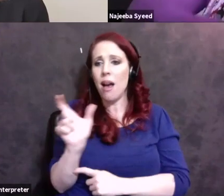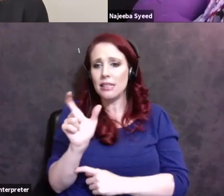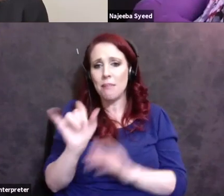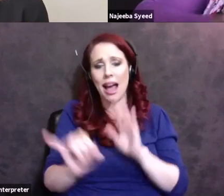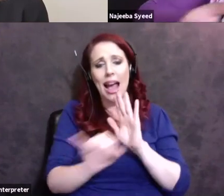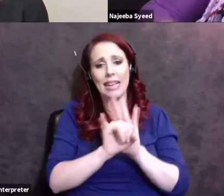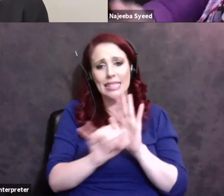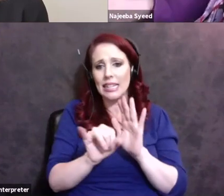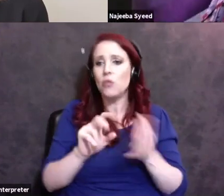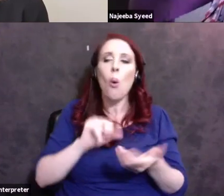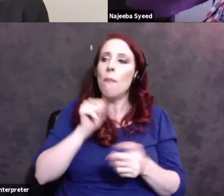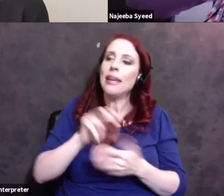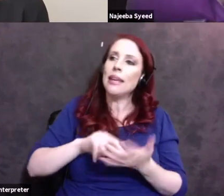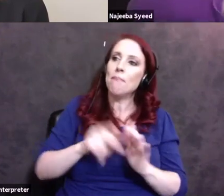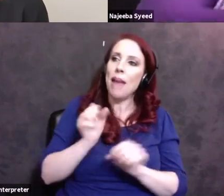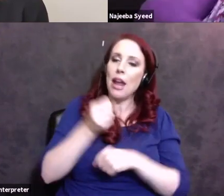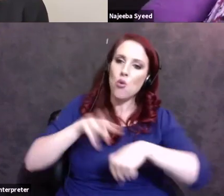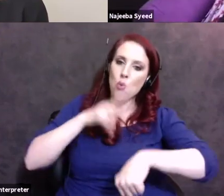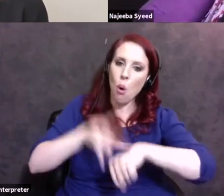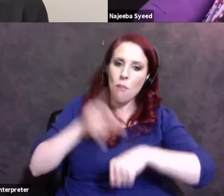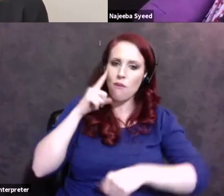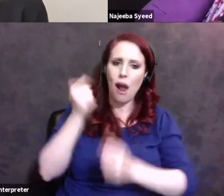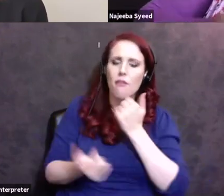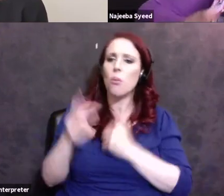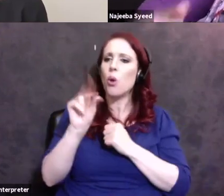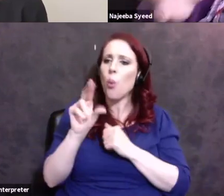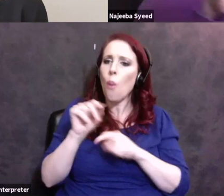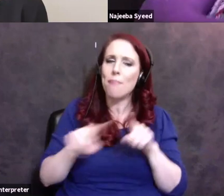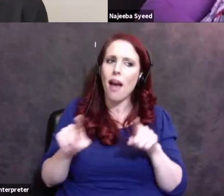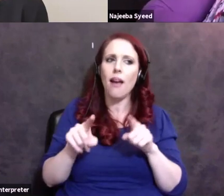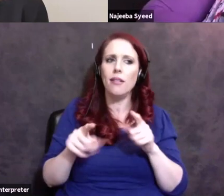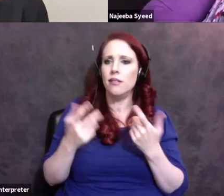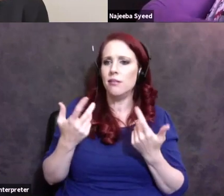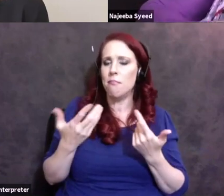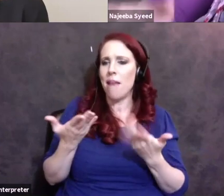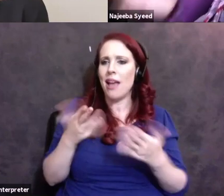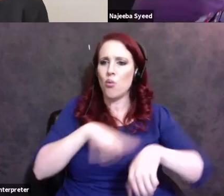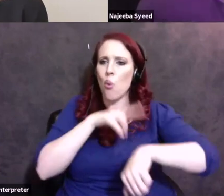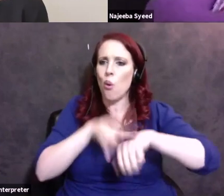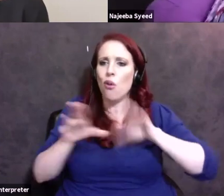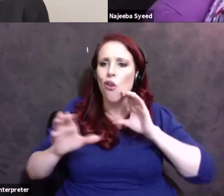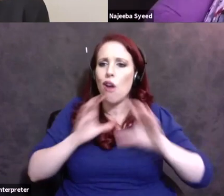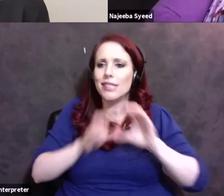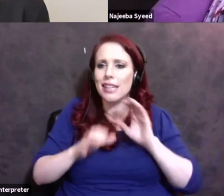for everybody but normalize the conversation around it so that you relate it to this is